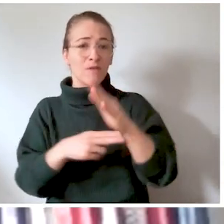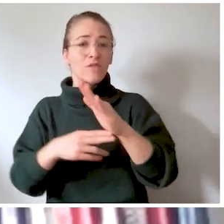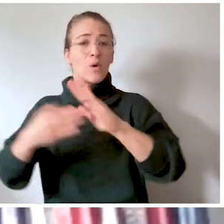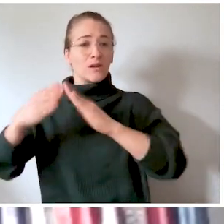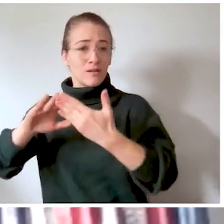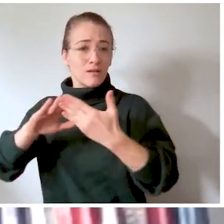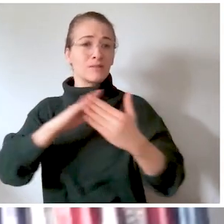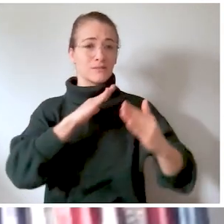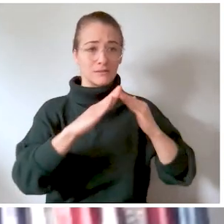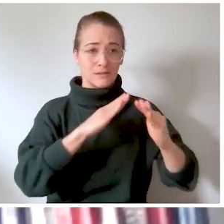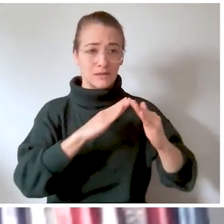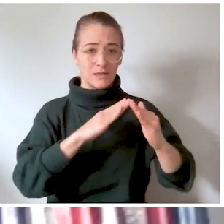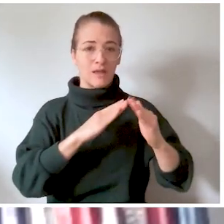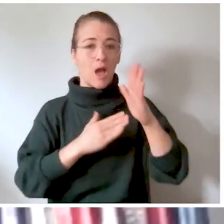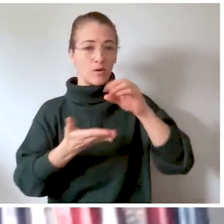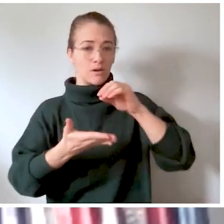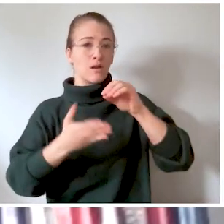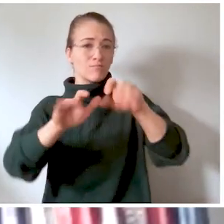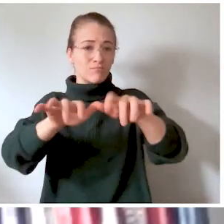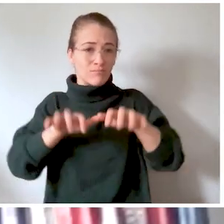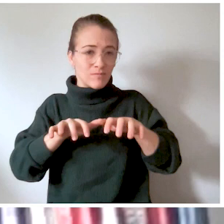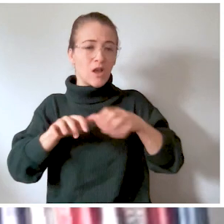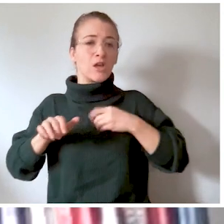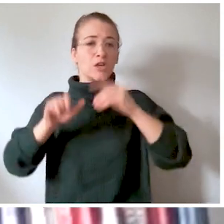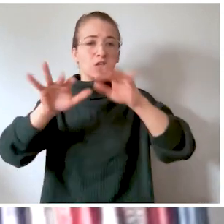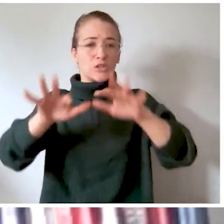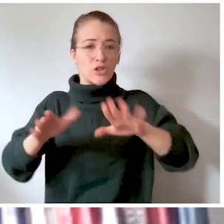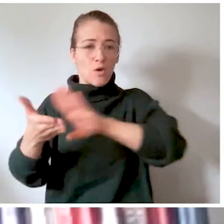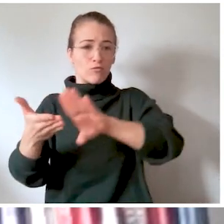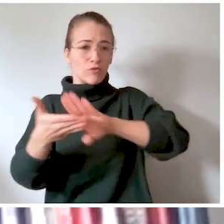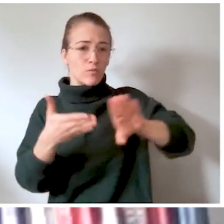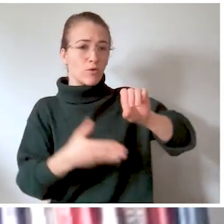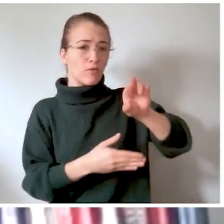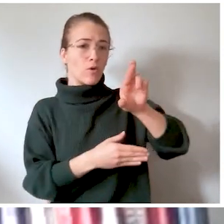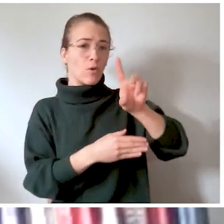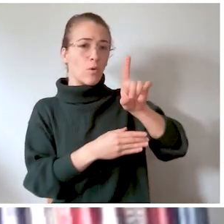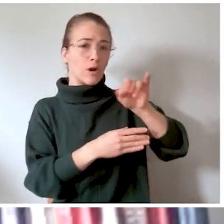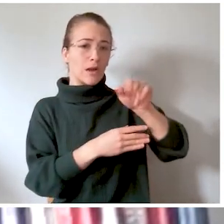and then I would write the word snow removal ordinance. When I've done my own research